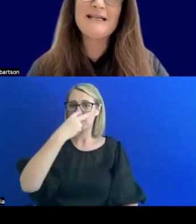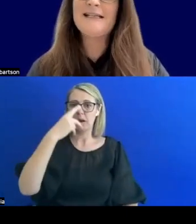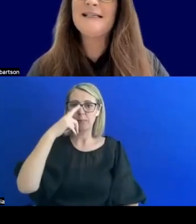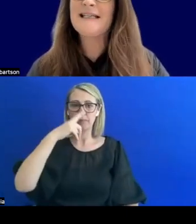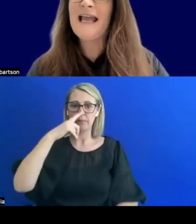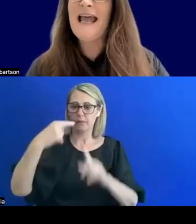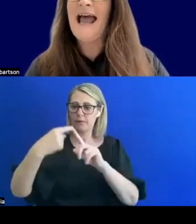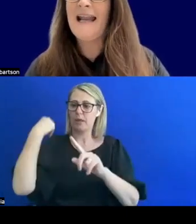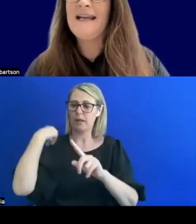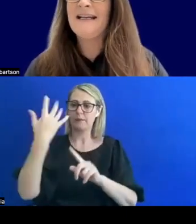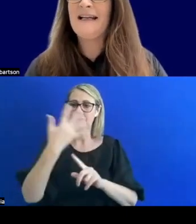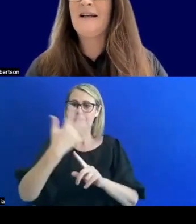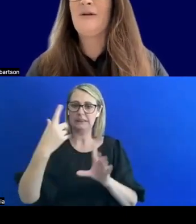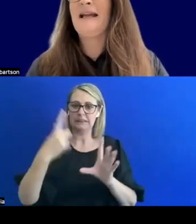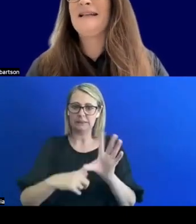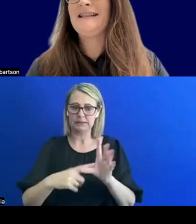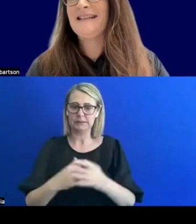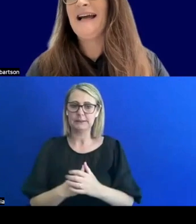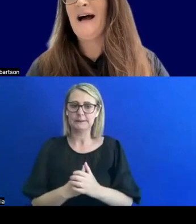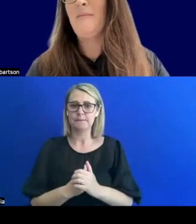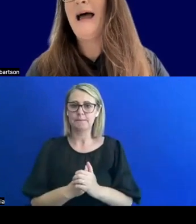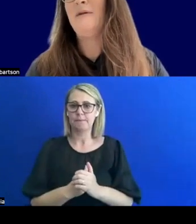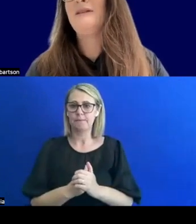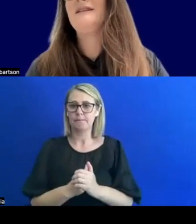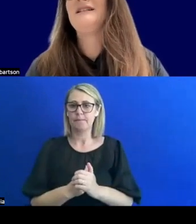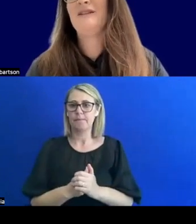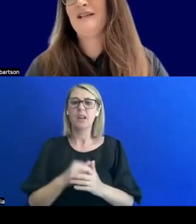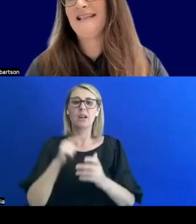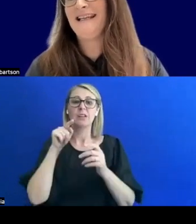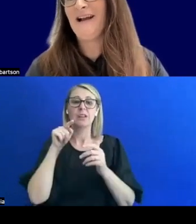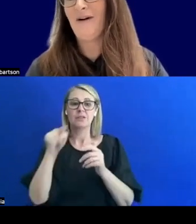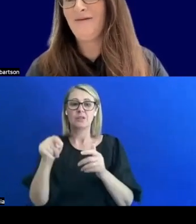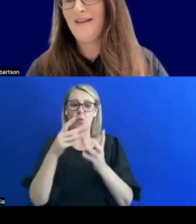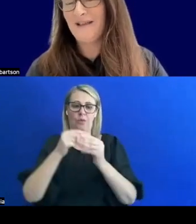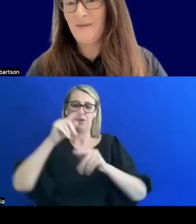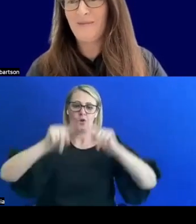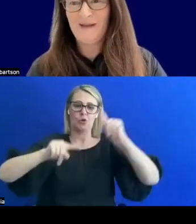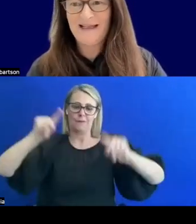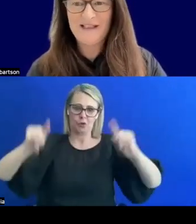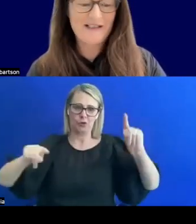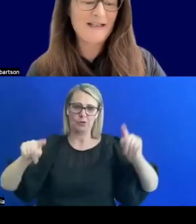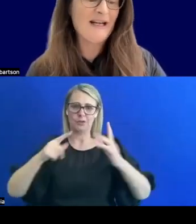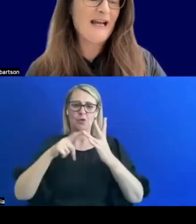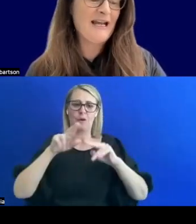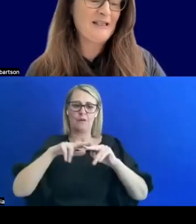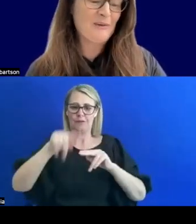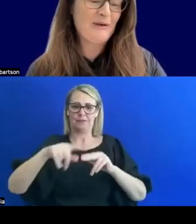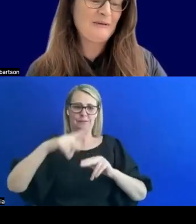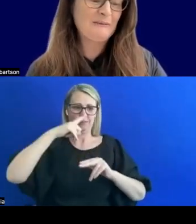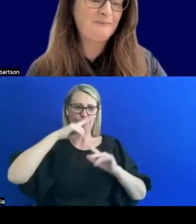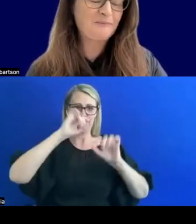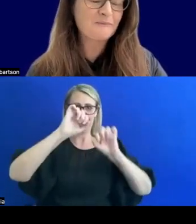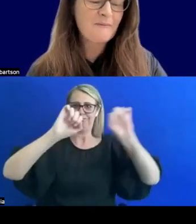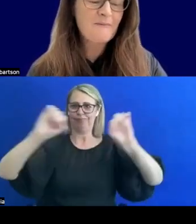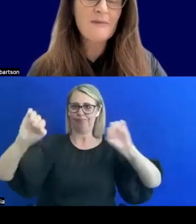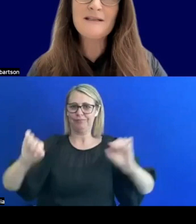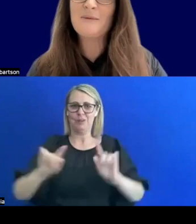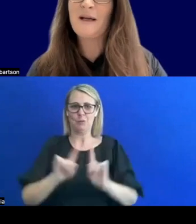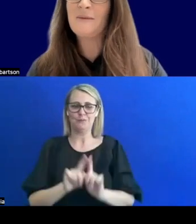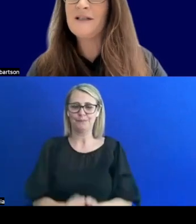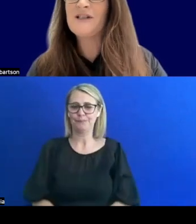years and a great, um and with a diversity of this population as well. She works with